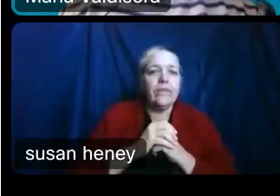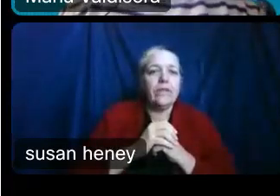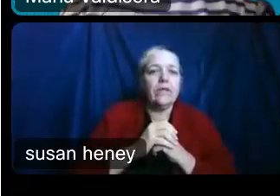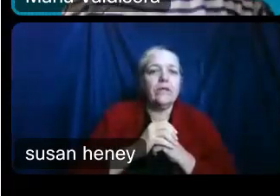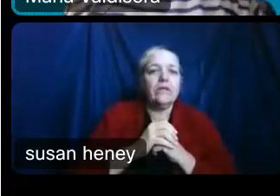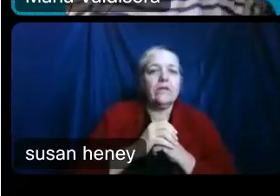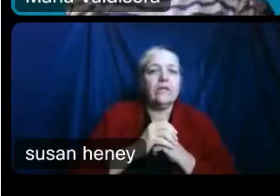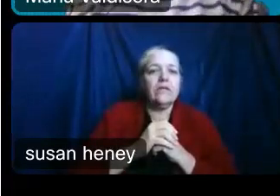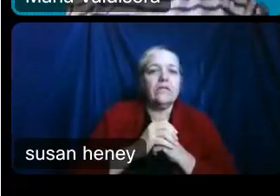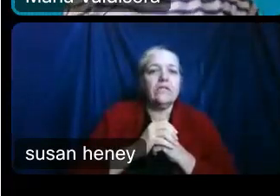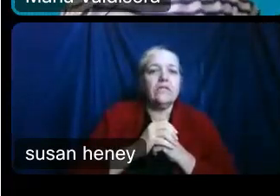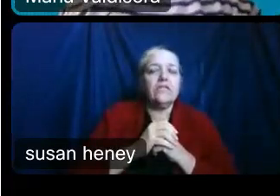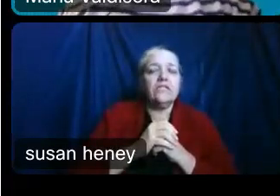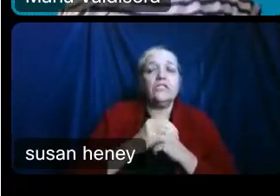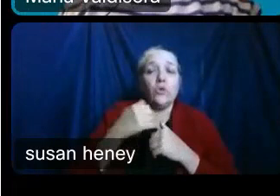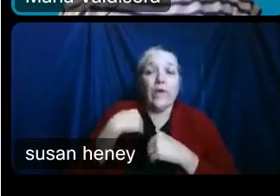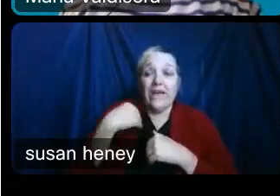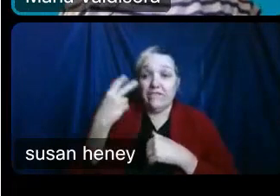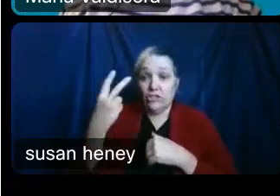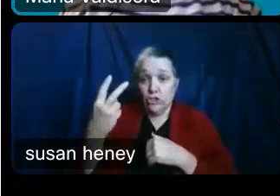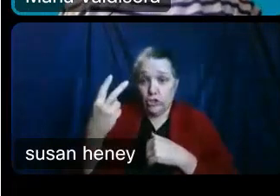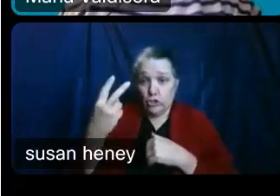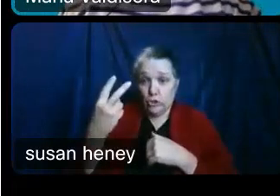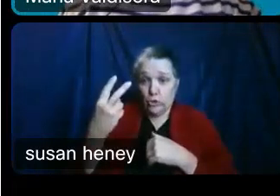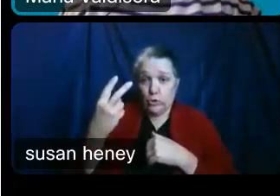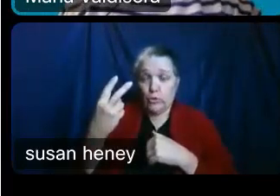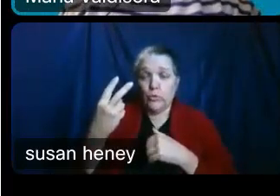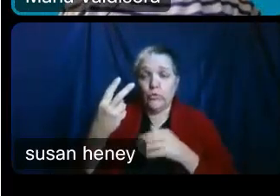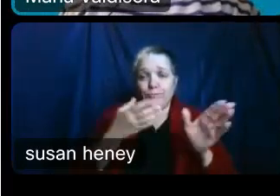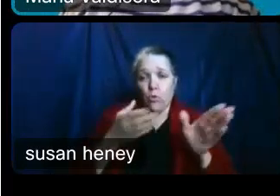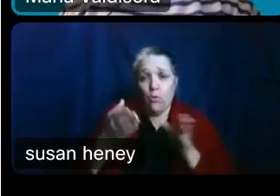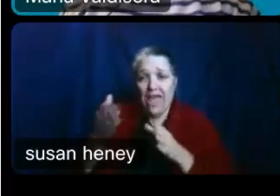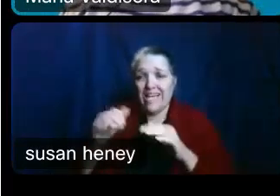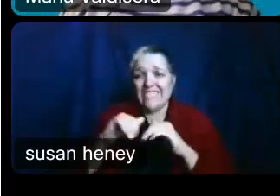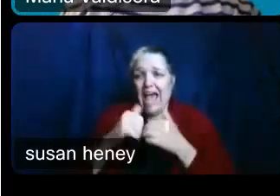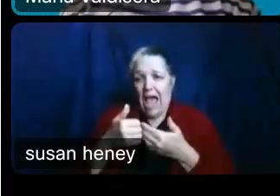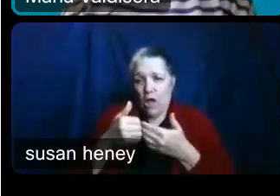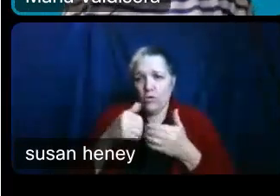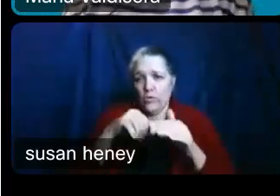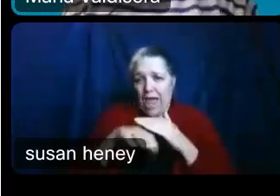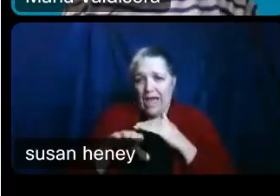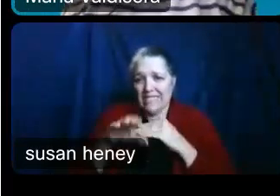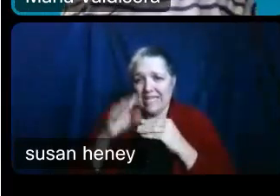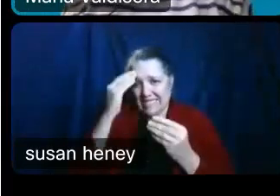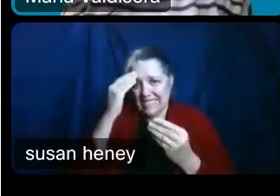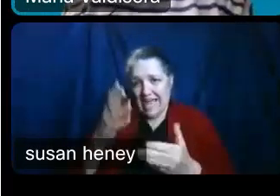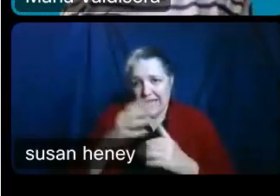two main ways of accessing data in data.census.gov. The first being the single search which is